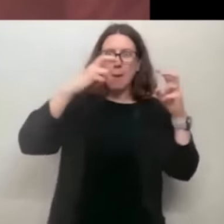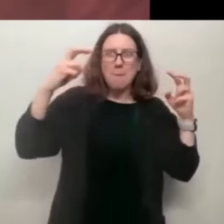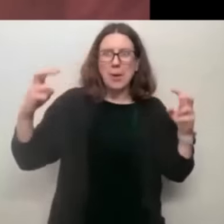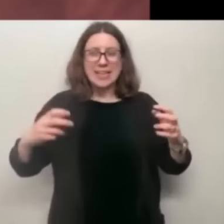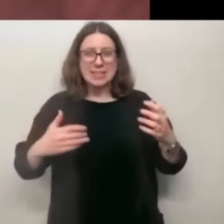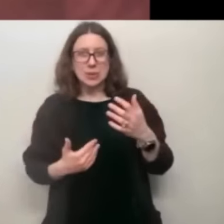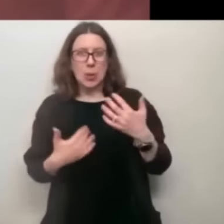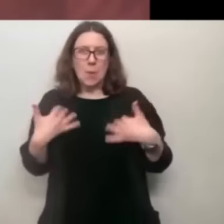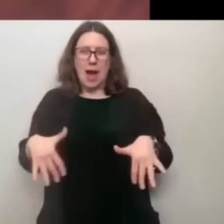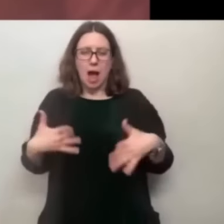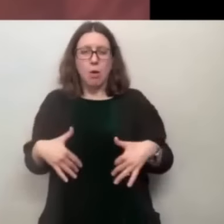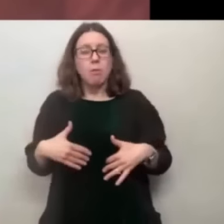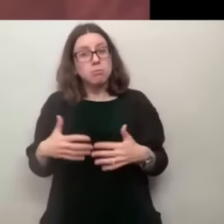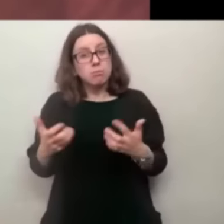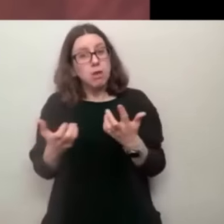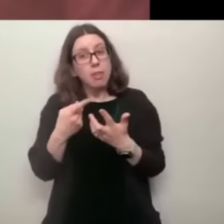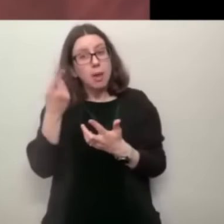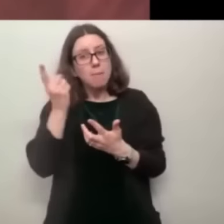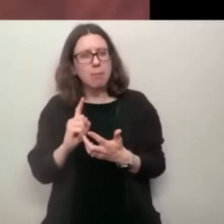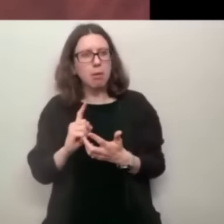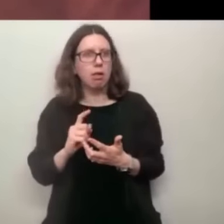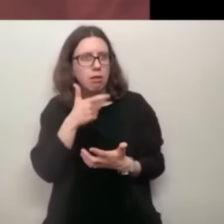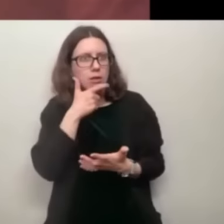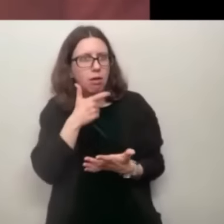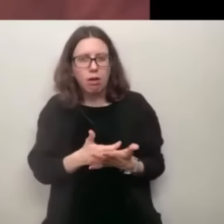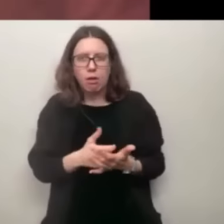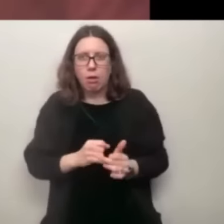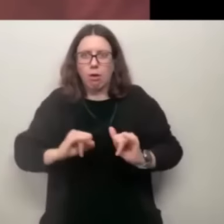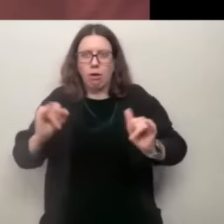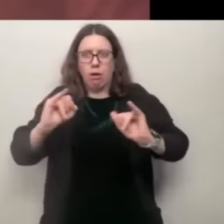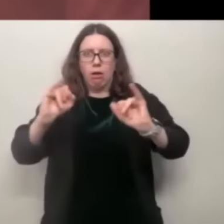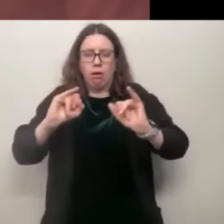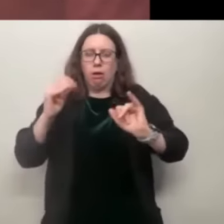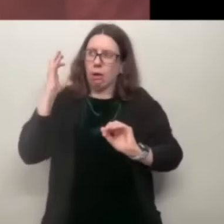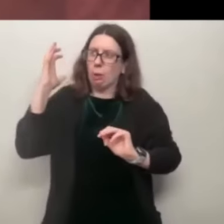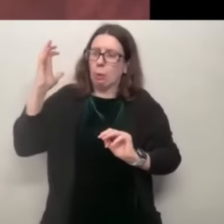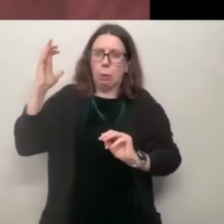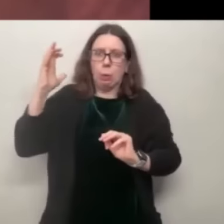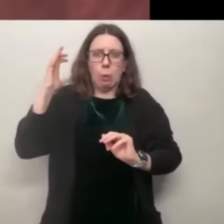It was painted multiple times by artists. It became part of what could essentially be seen